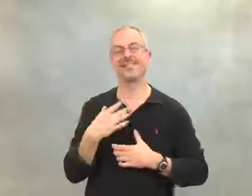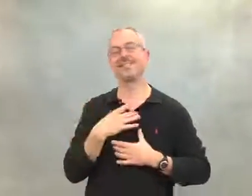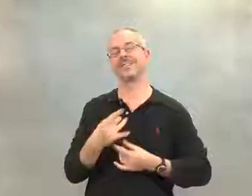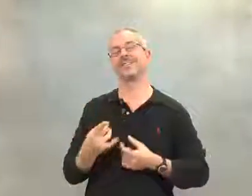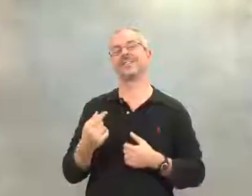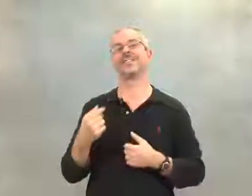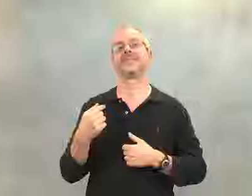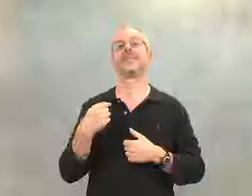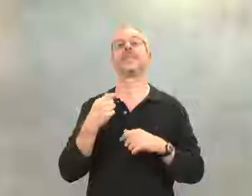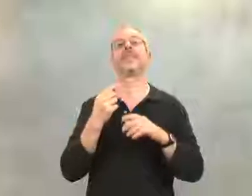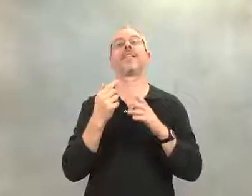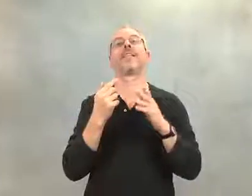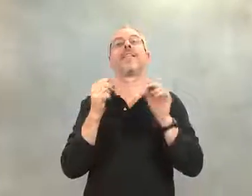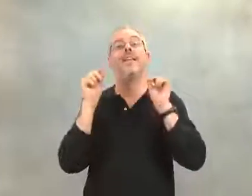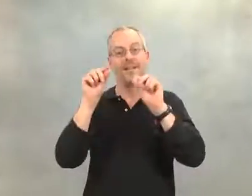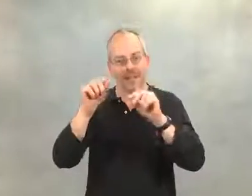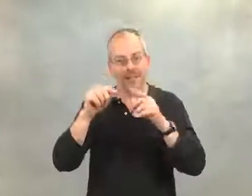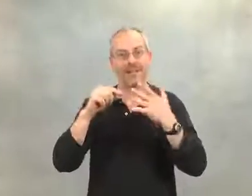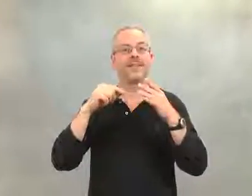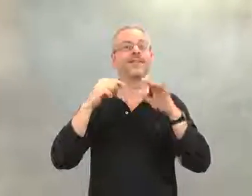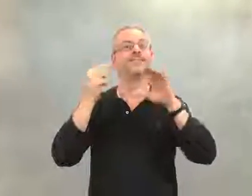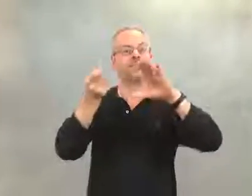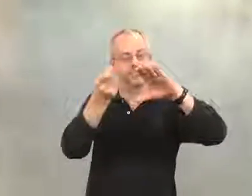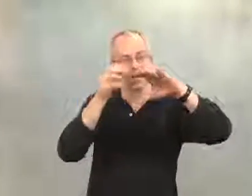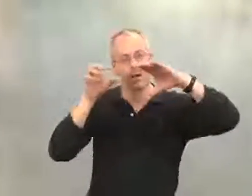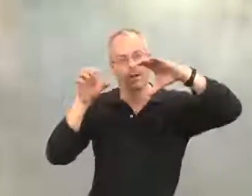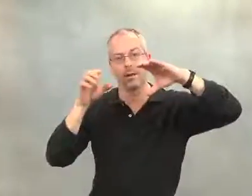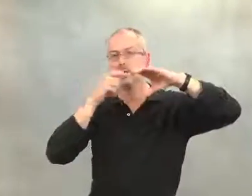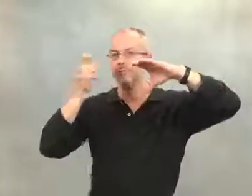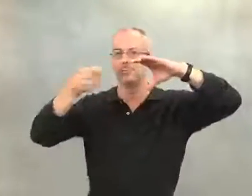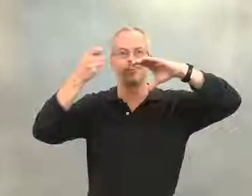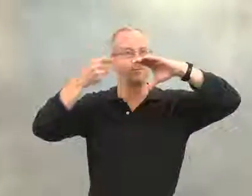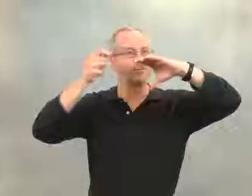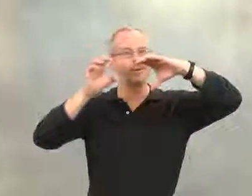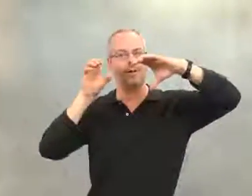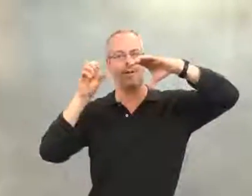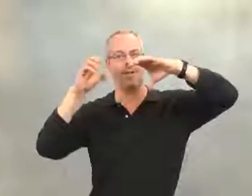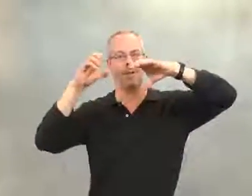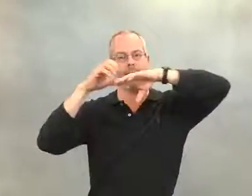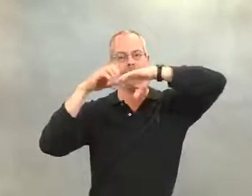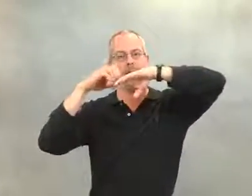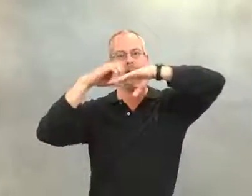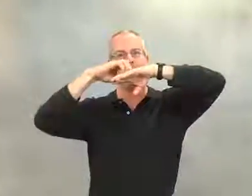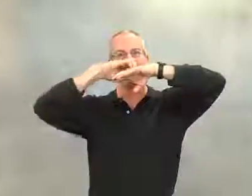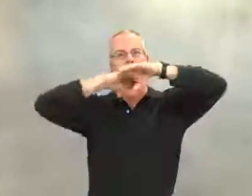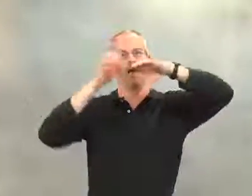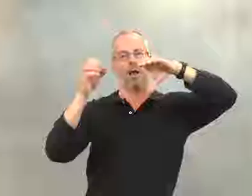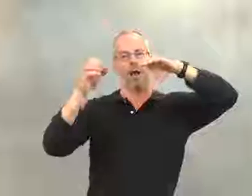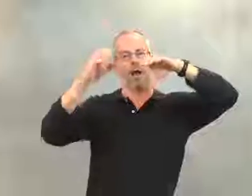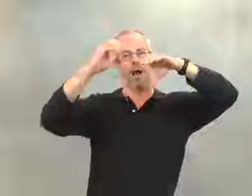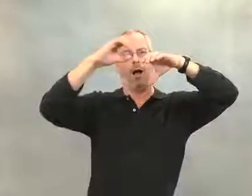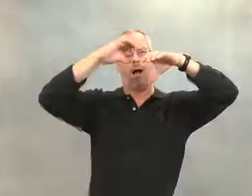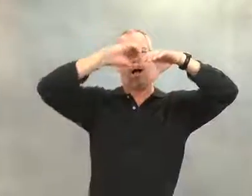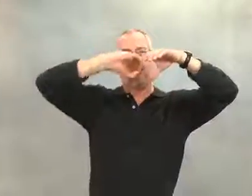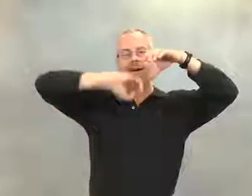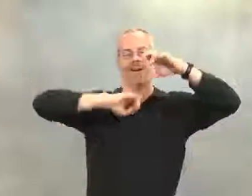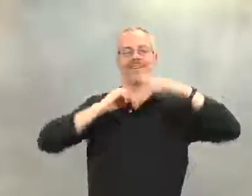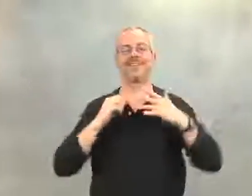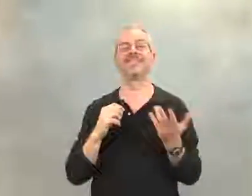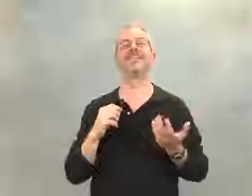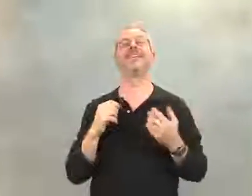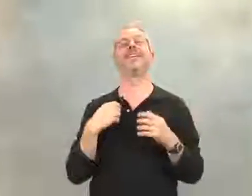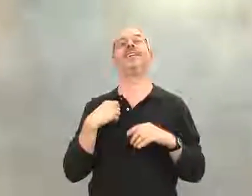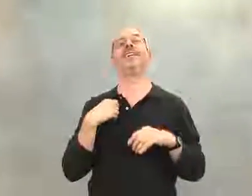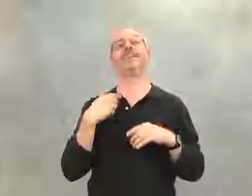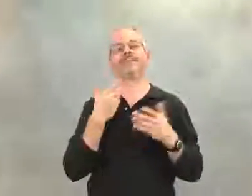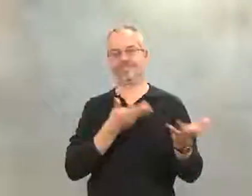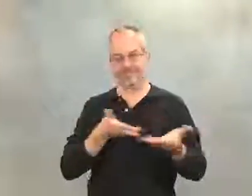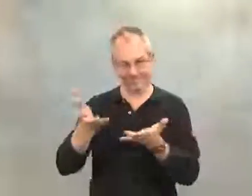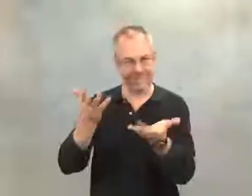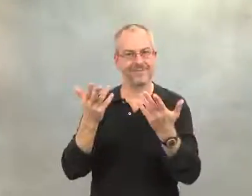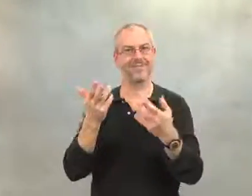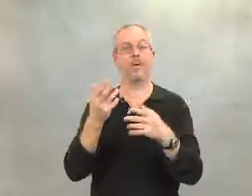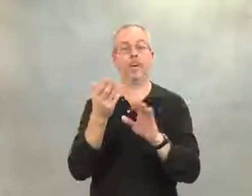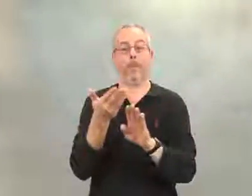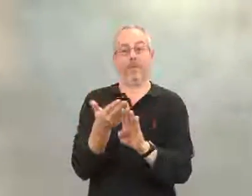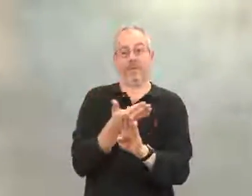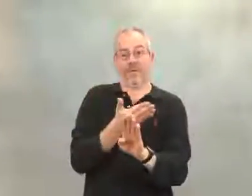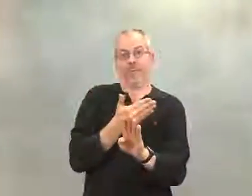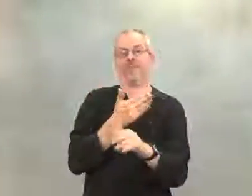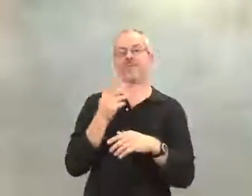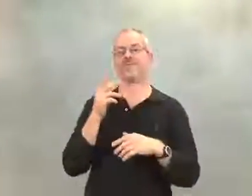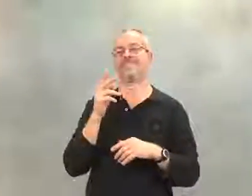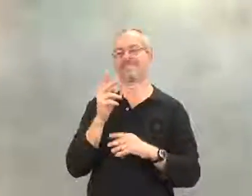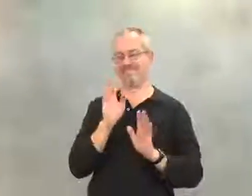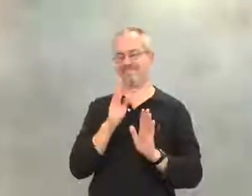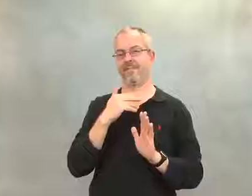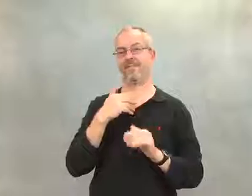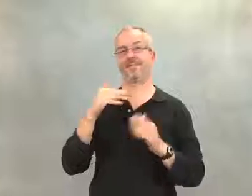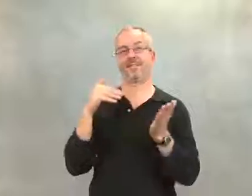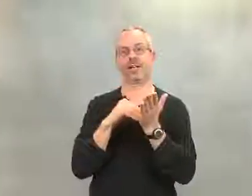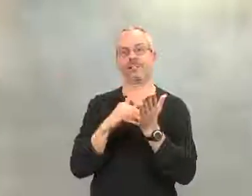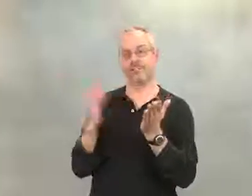They didn't stitch it up, it was stapled.